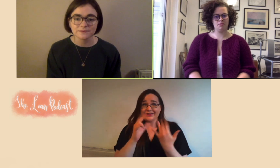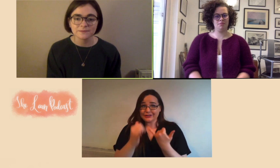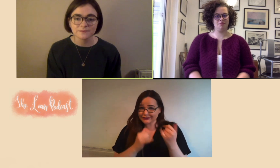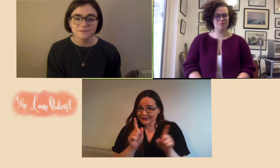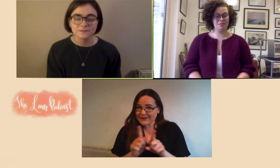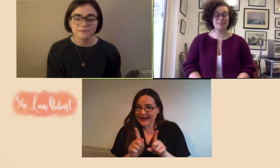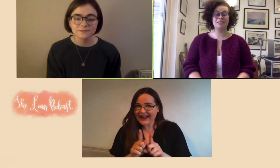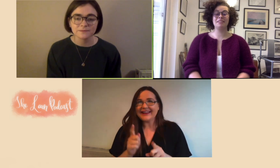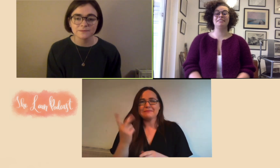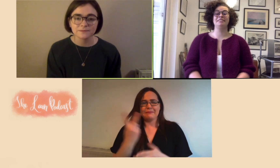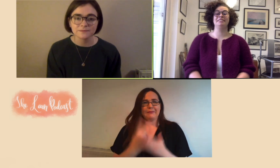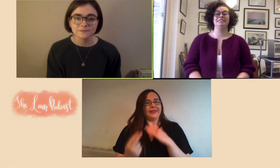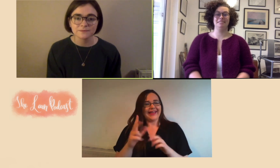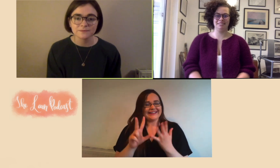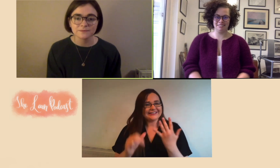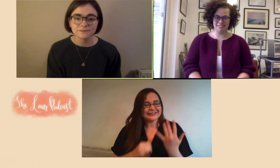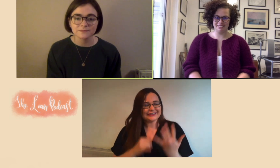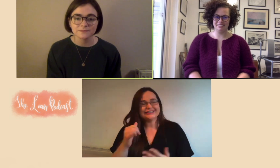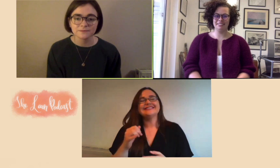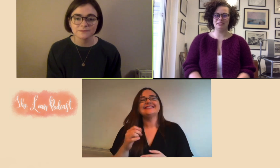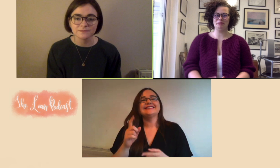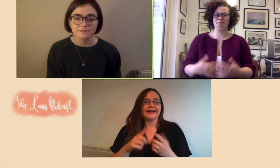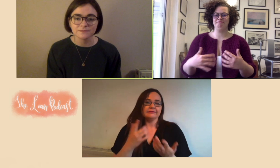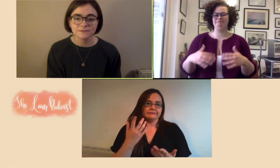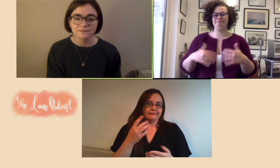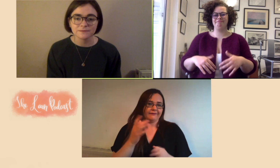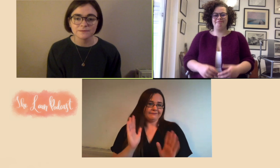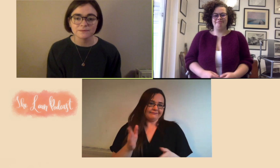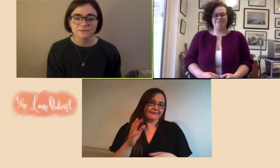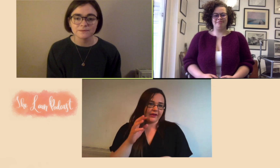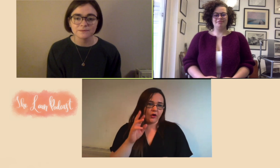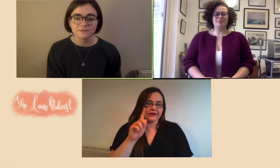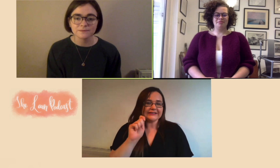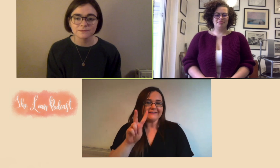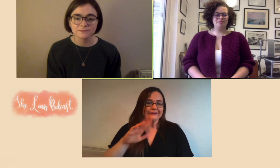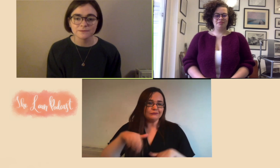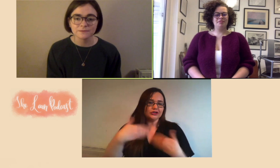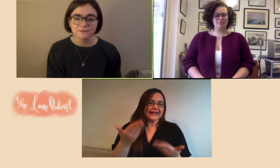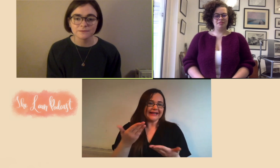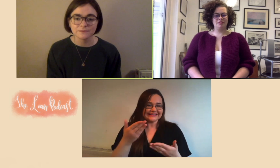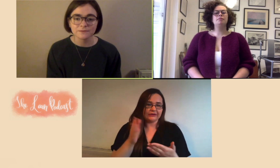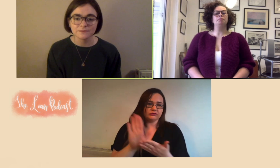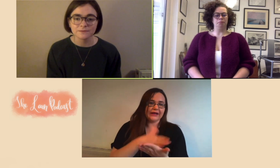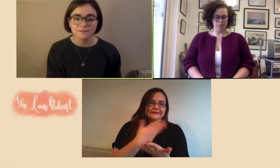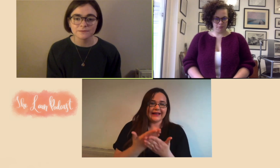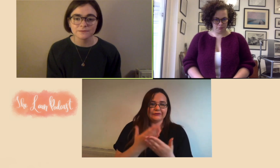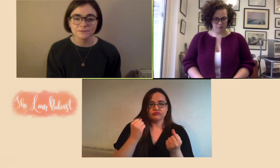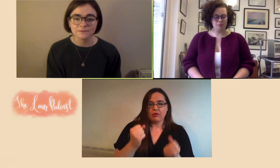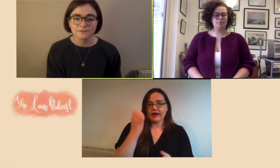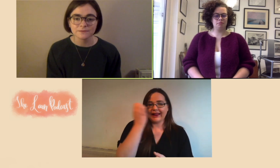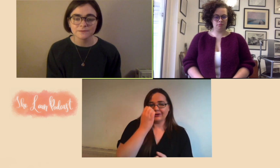Also, for eight years as well. I just think that they're both great years. And as well, I'm a presenter on RTE,